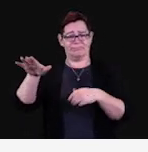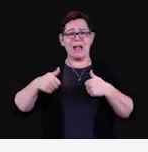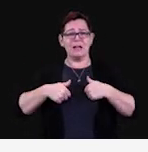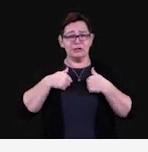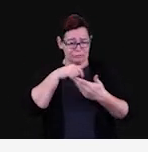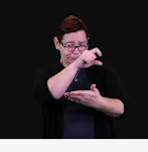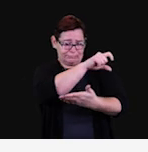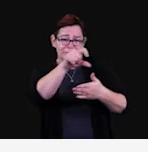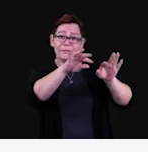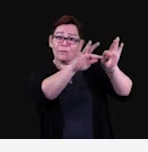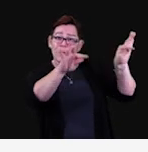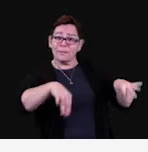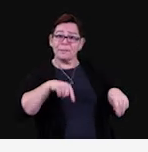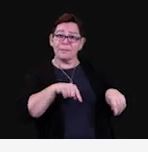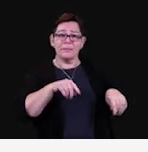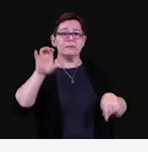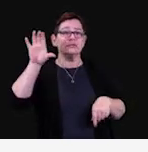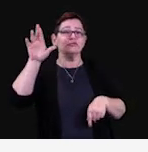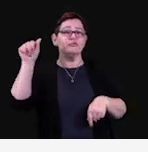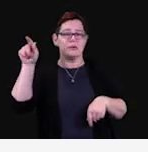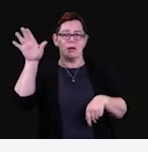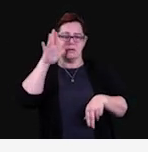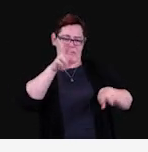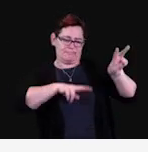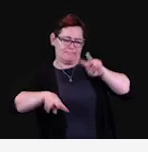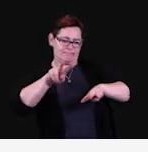For more information on determining your residency status,